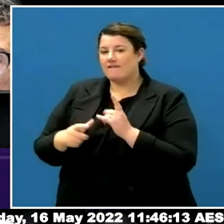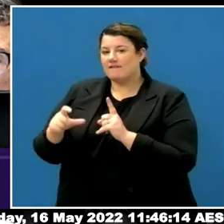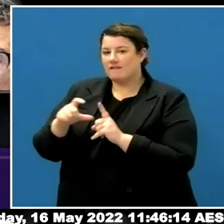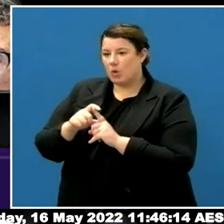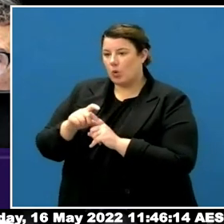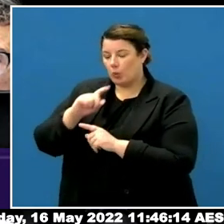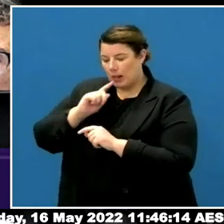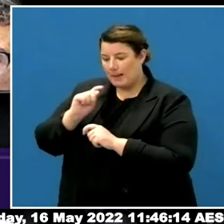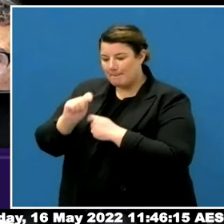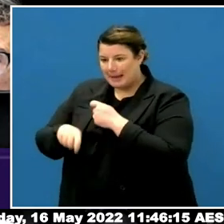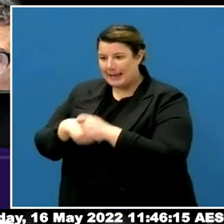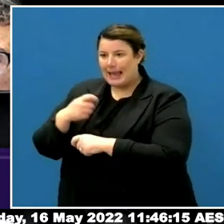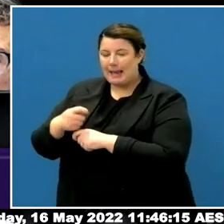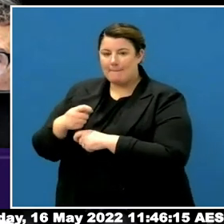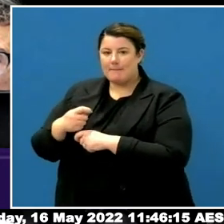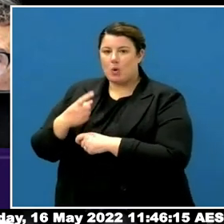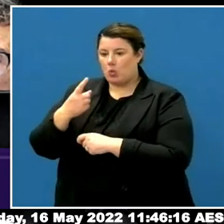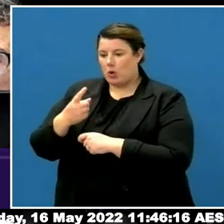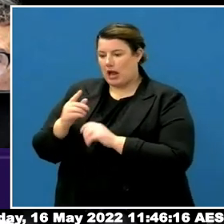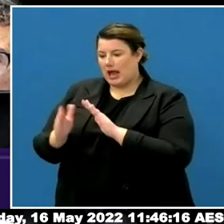become compliant with the TTP terms."